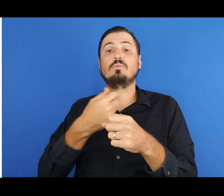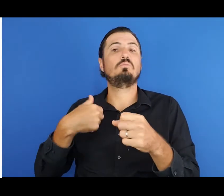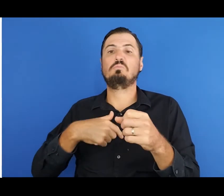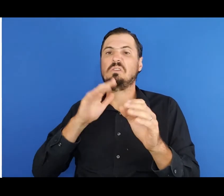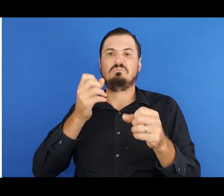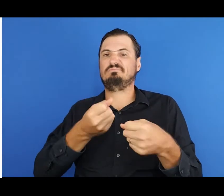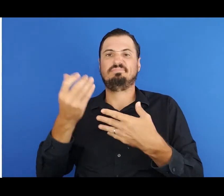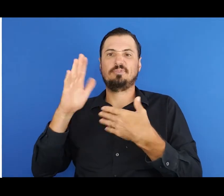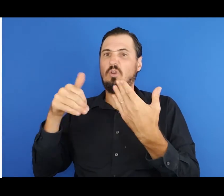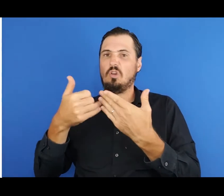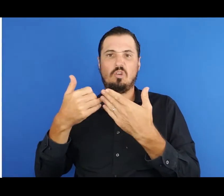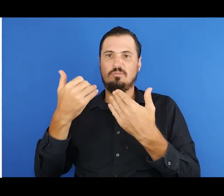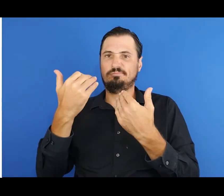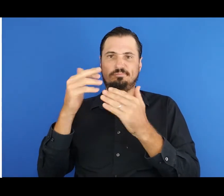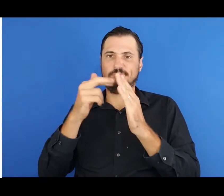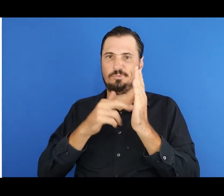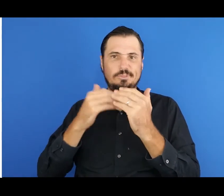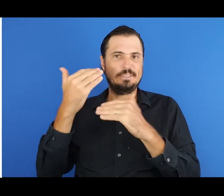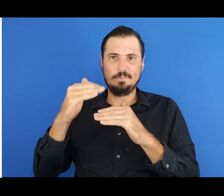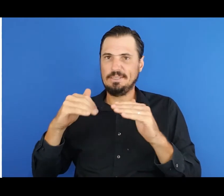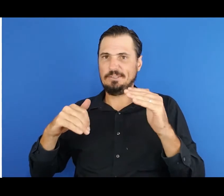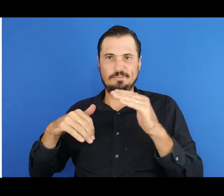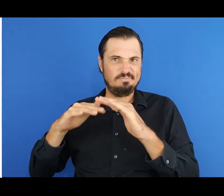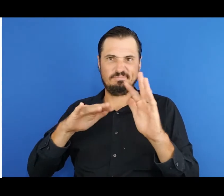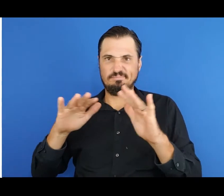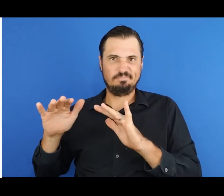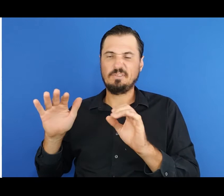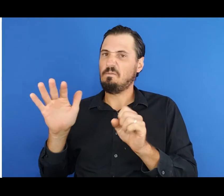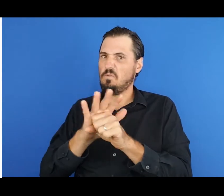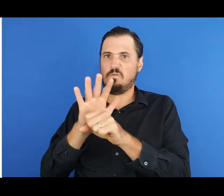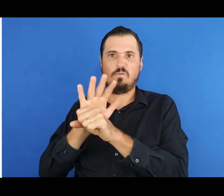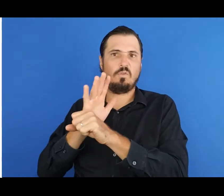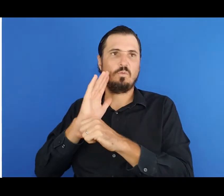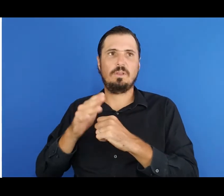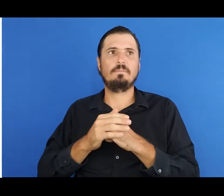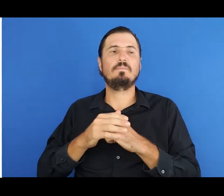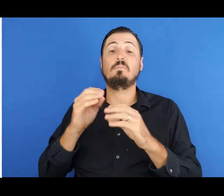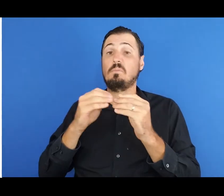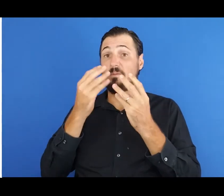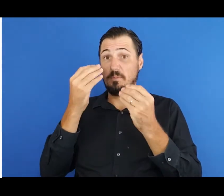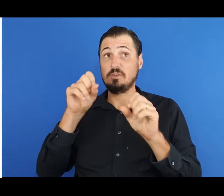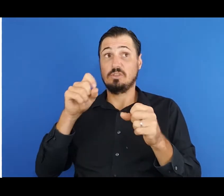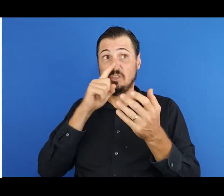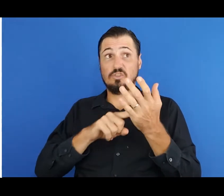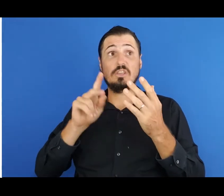To view Kauai’s Tier Chart, visit kauai.gov/covid-19